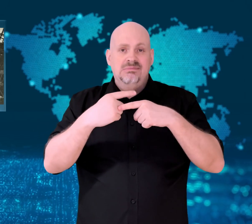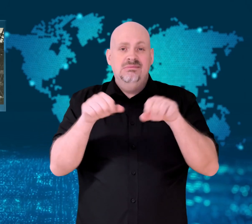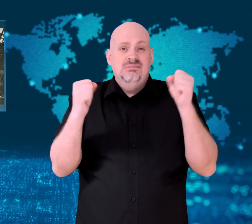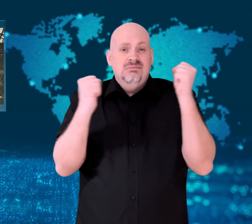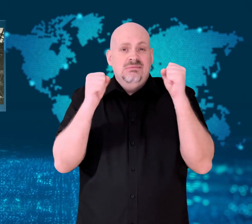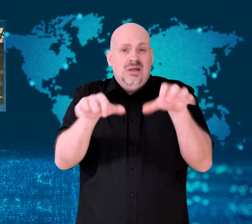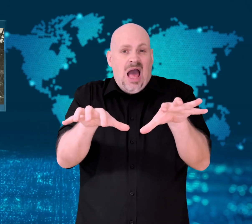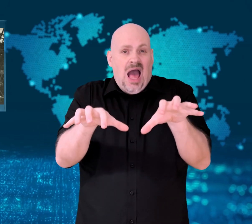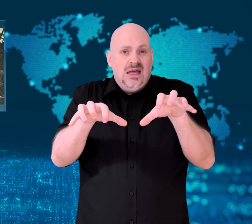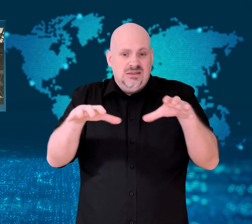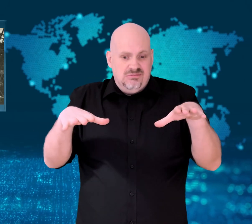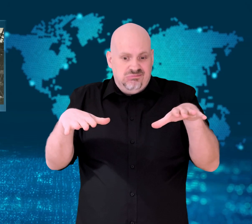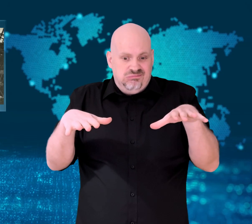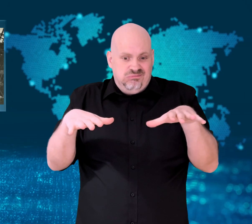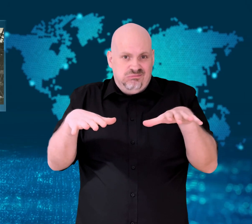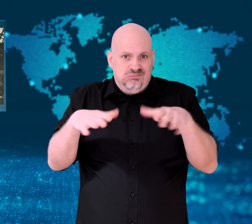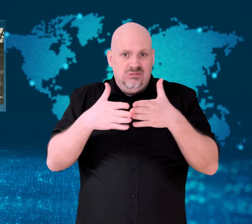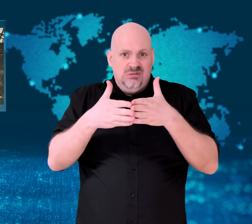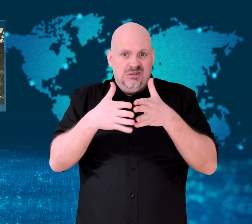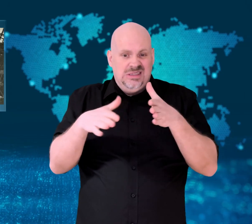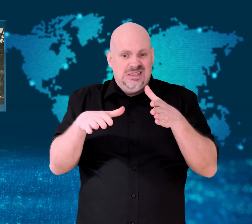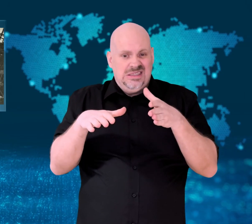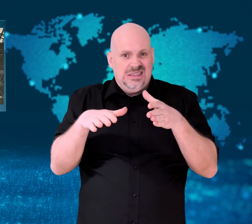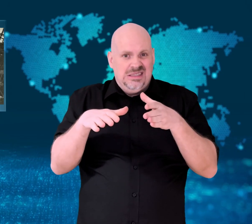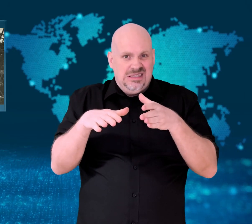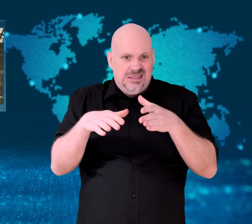they abandoned the ship.